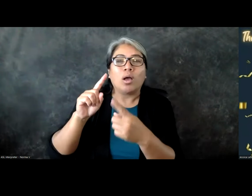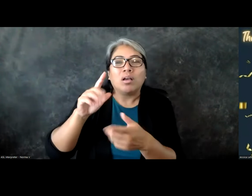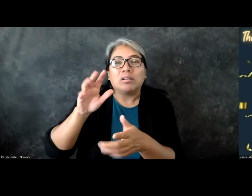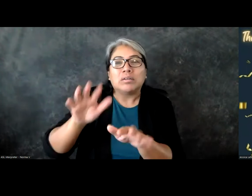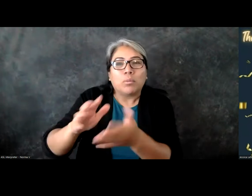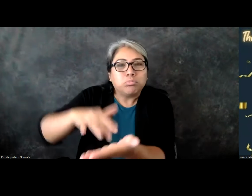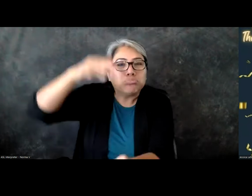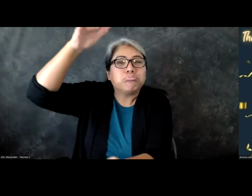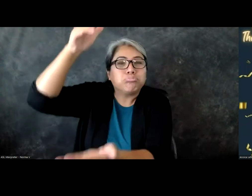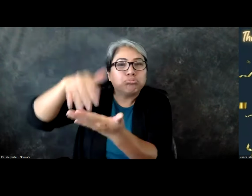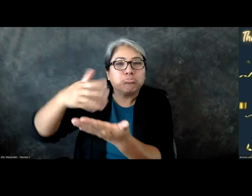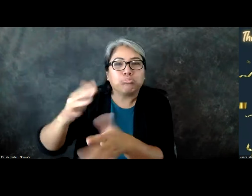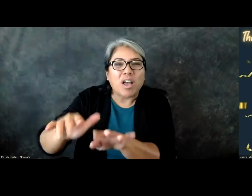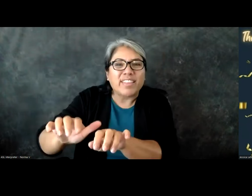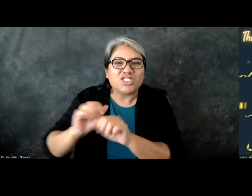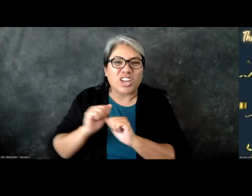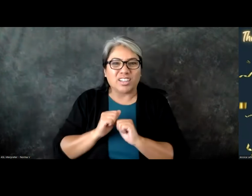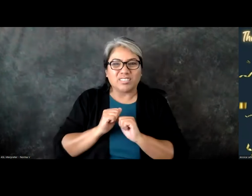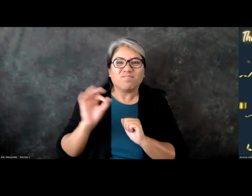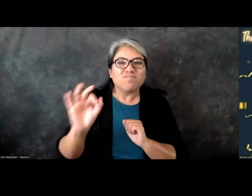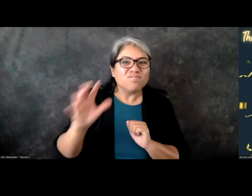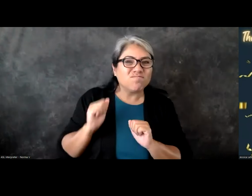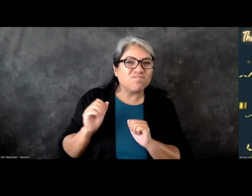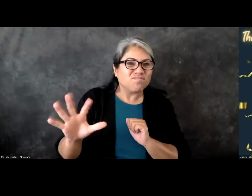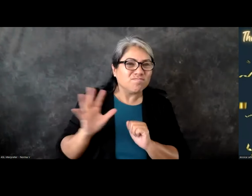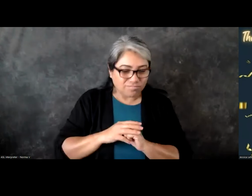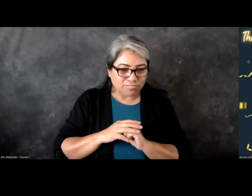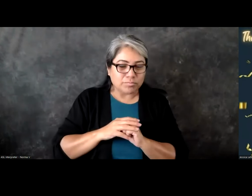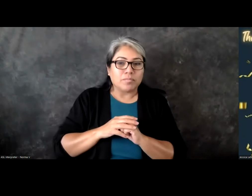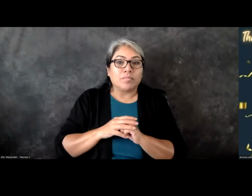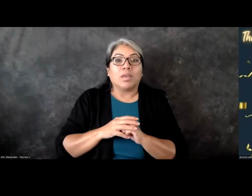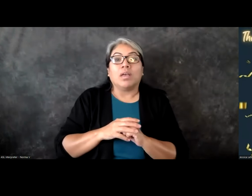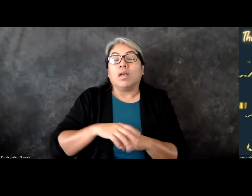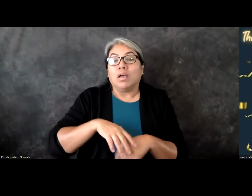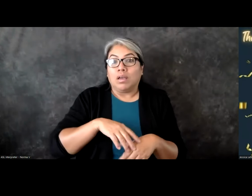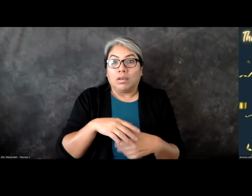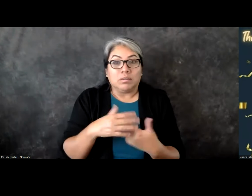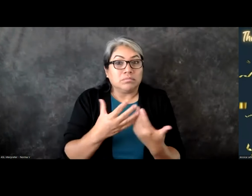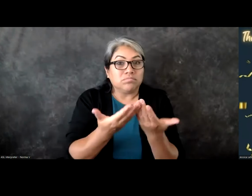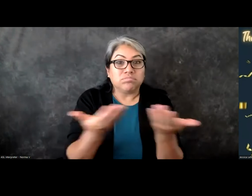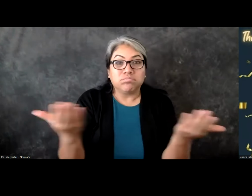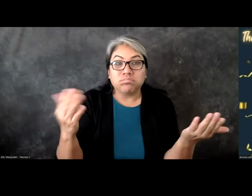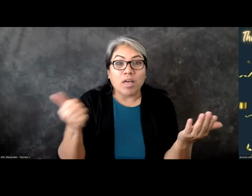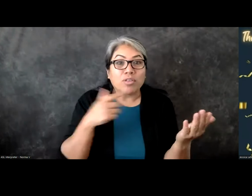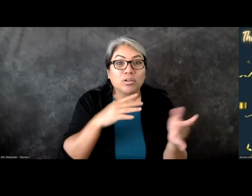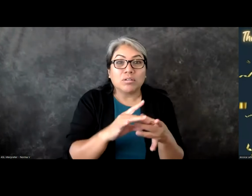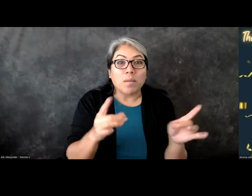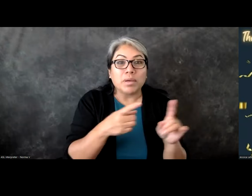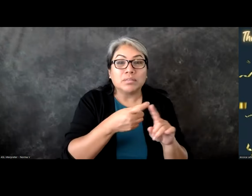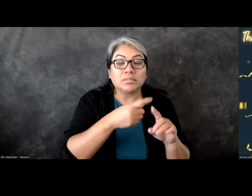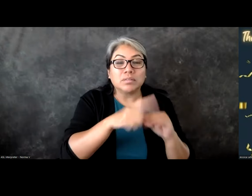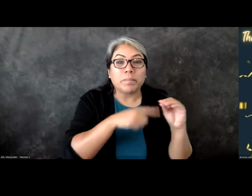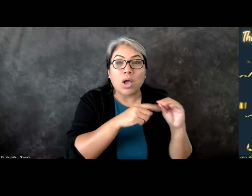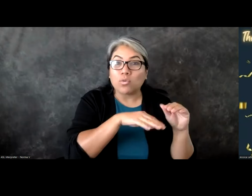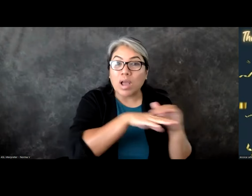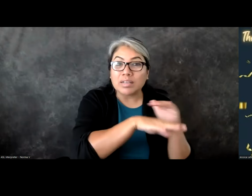the chat notifications. And we won't put a lot in the chat . So hopefully that won't be too distracting. Okay.